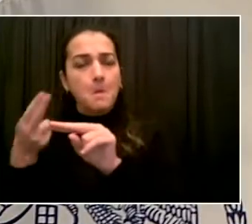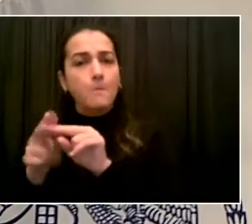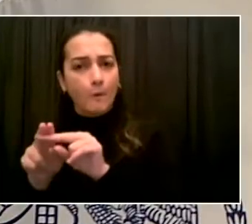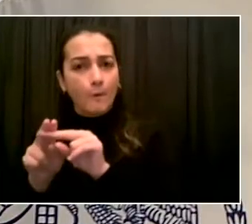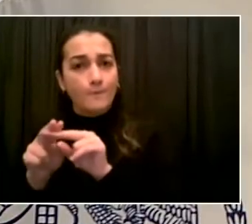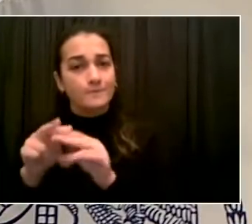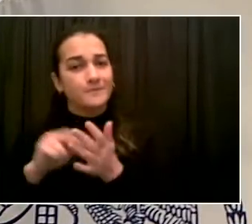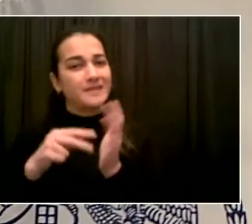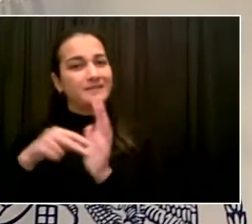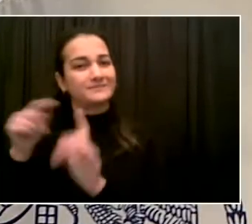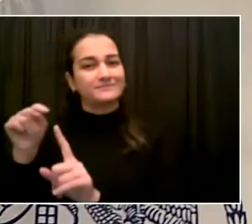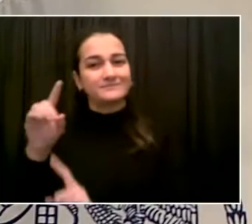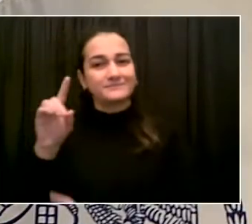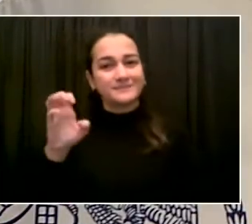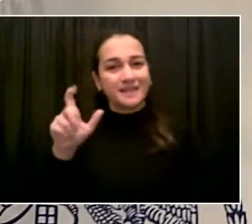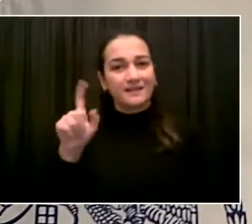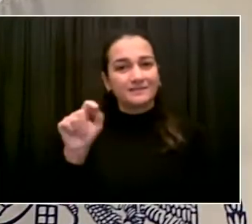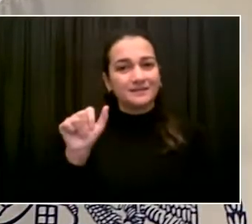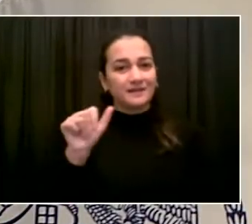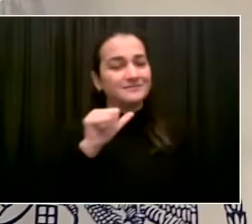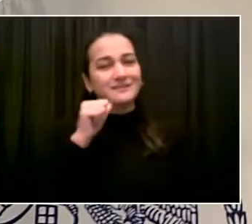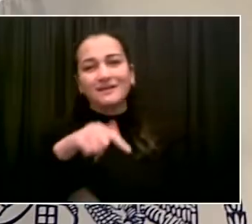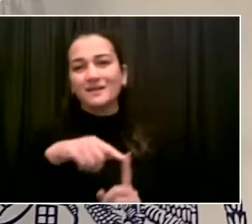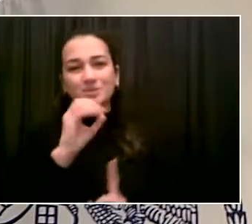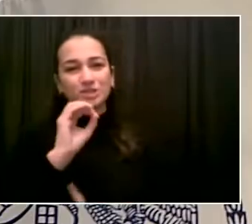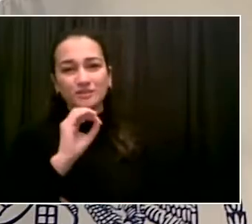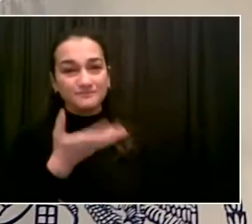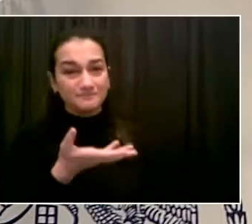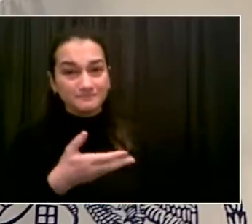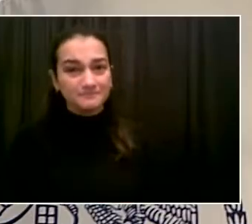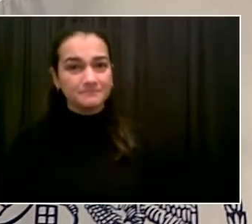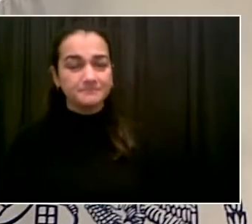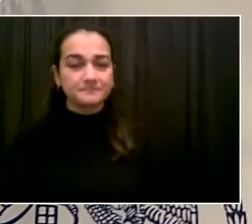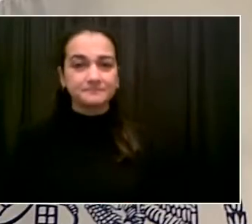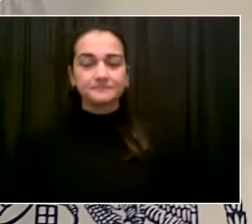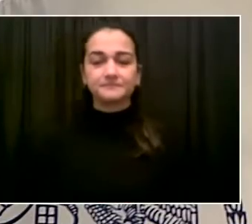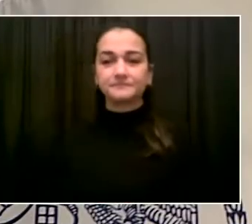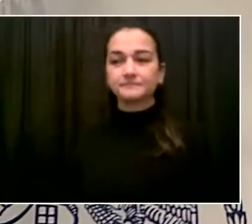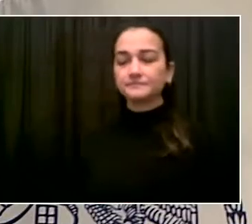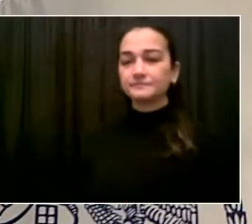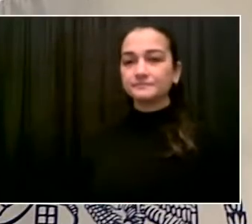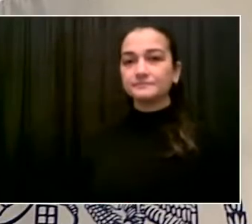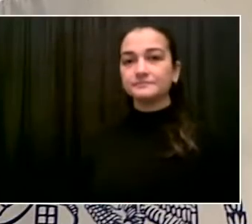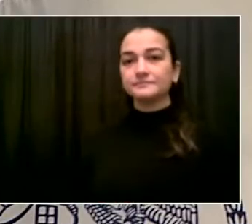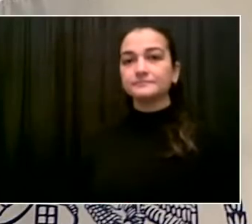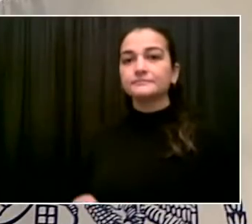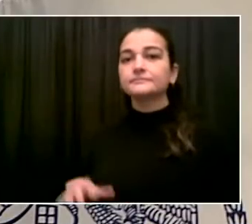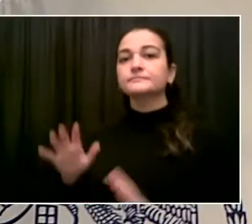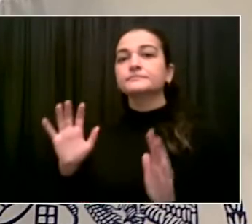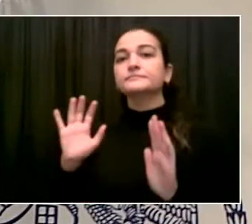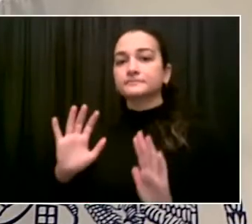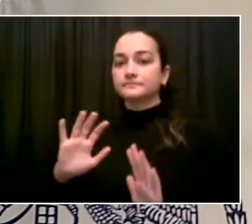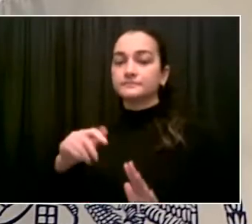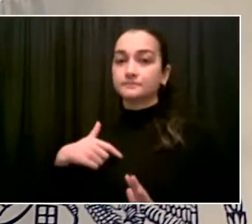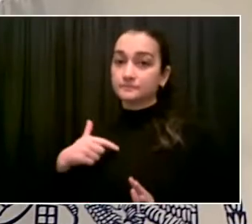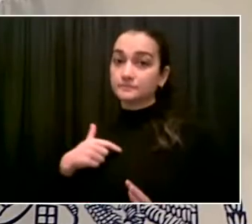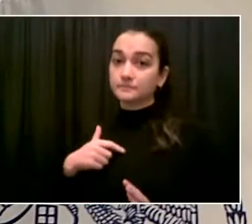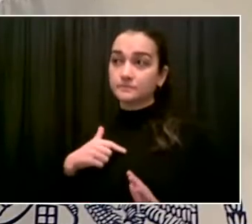TIME IN QUITE A LONG METI. REACTIVE